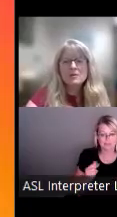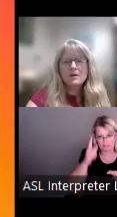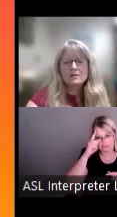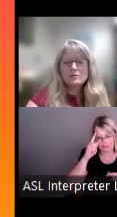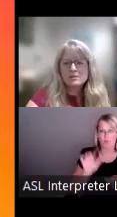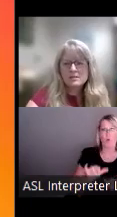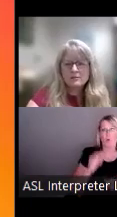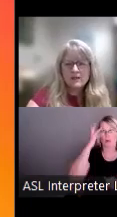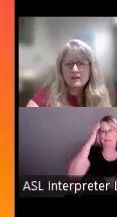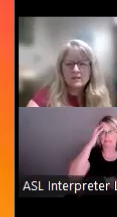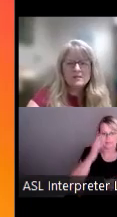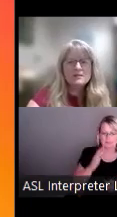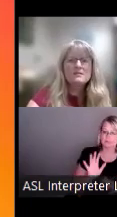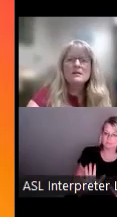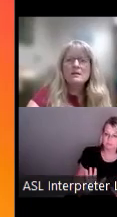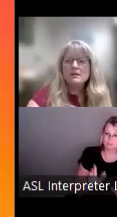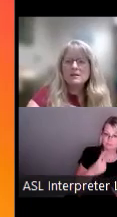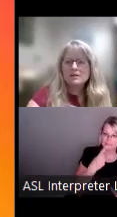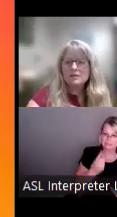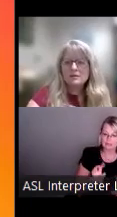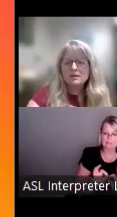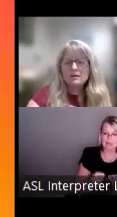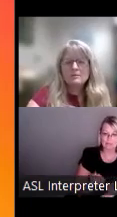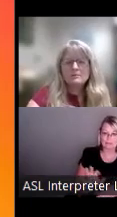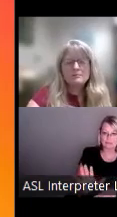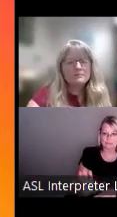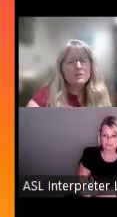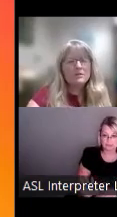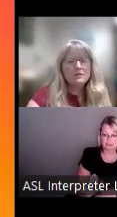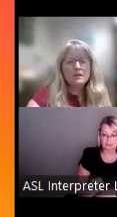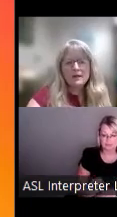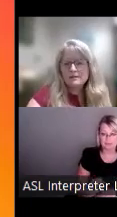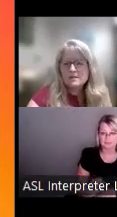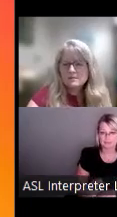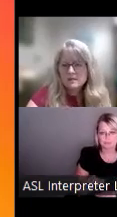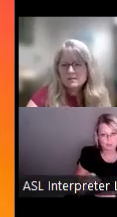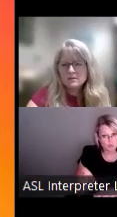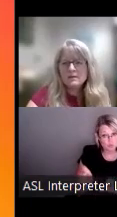so I usually tell families you can have some sensory